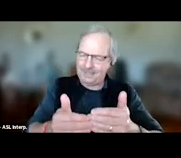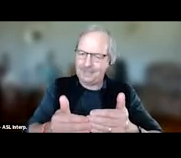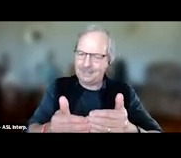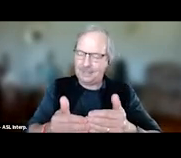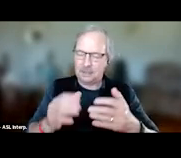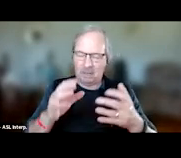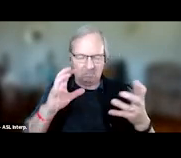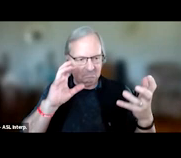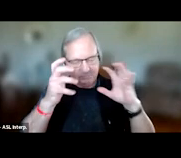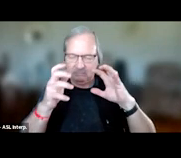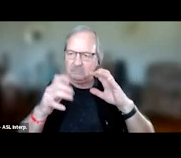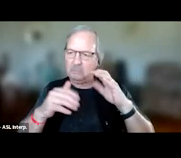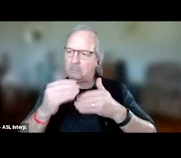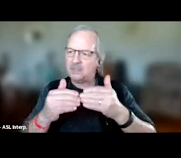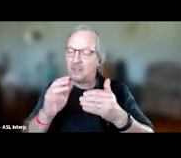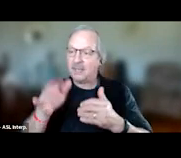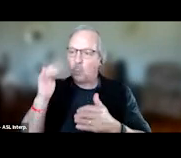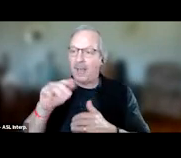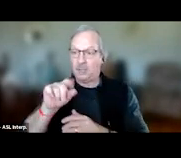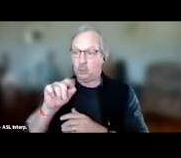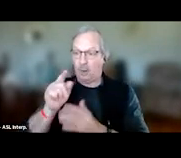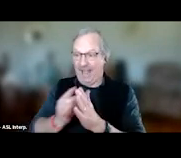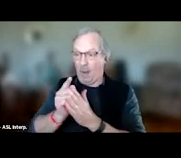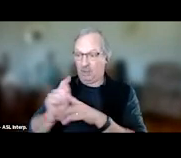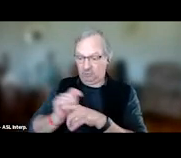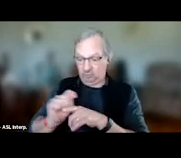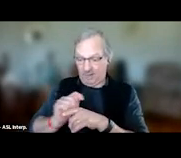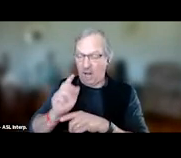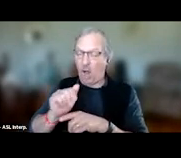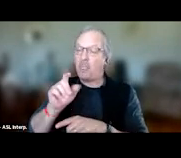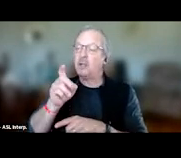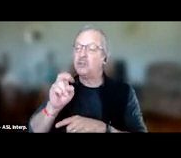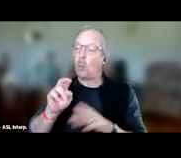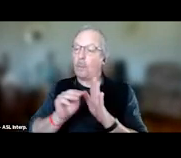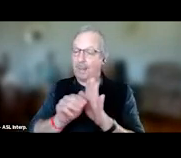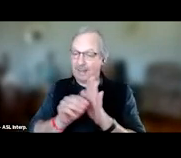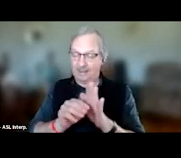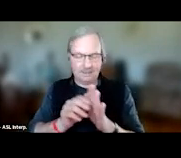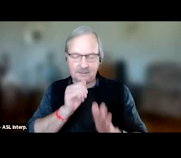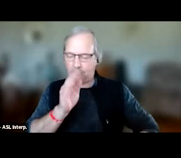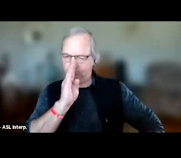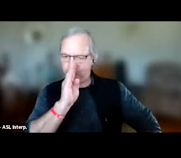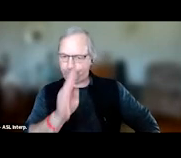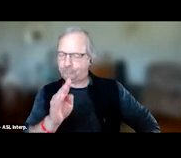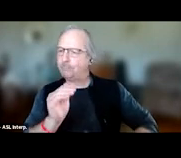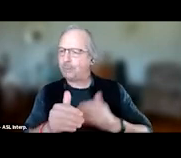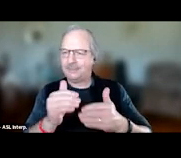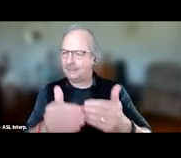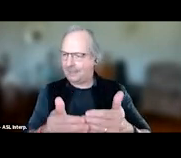That's why it's a 20 hour training on the SOAR model because it's not a straightforward process. And so part of our job, again,